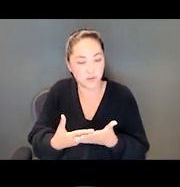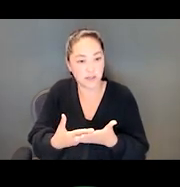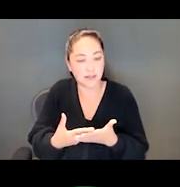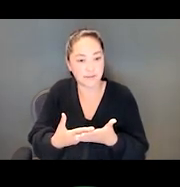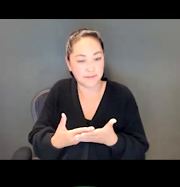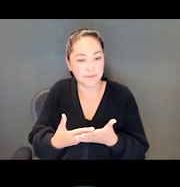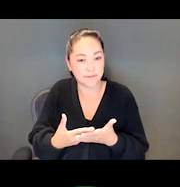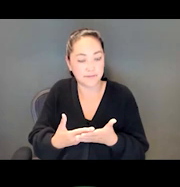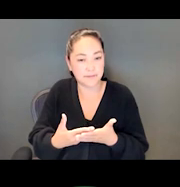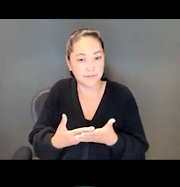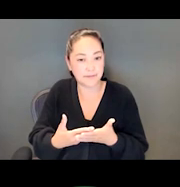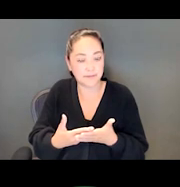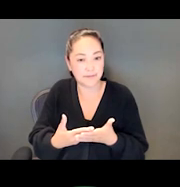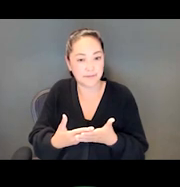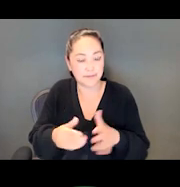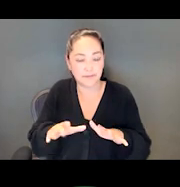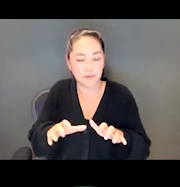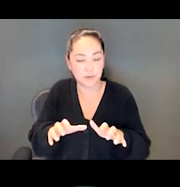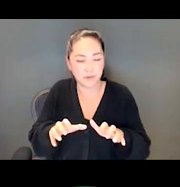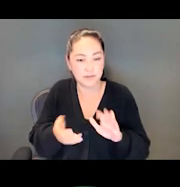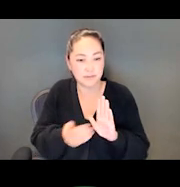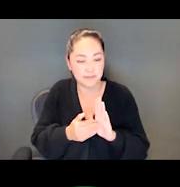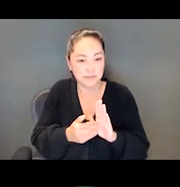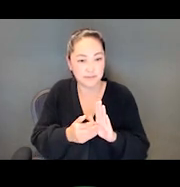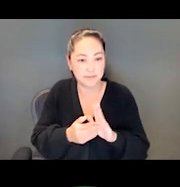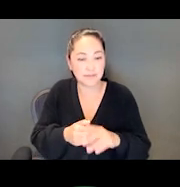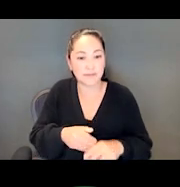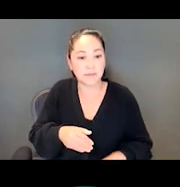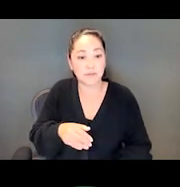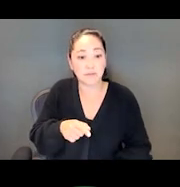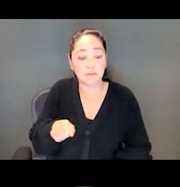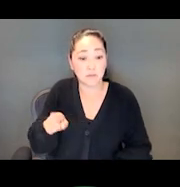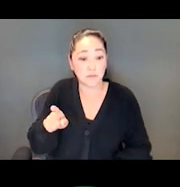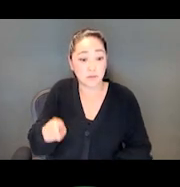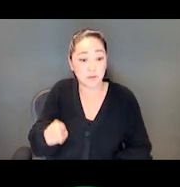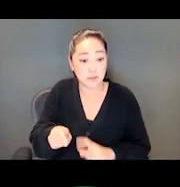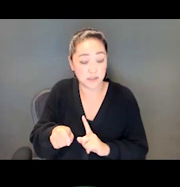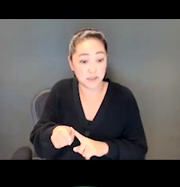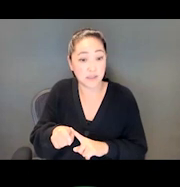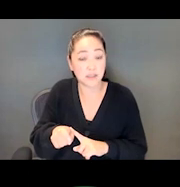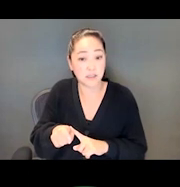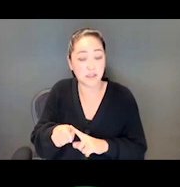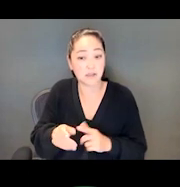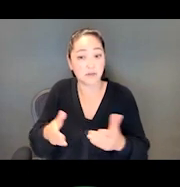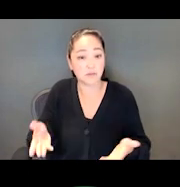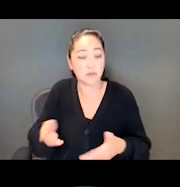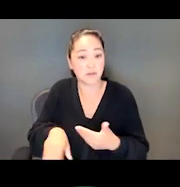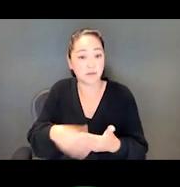You need when you get there depending on your abilities or disabilities. You have to have